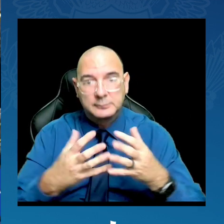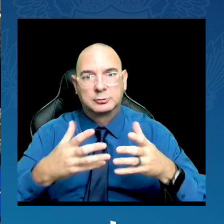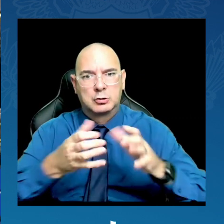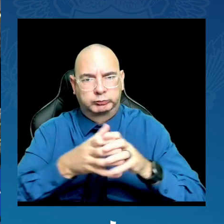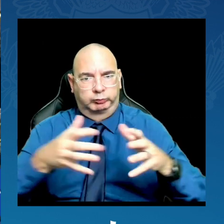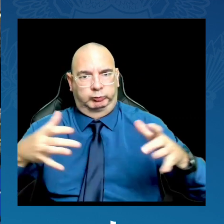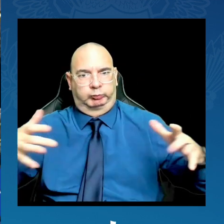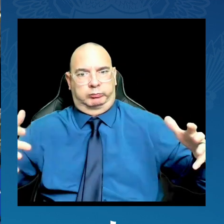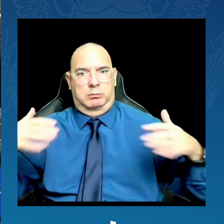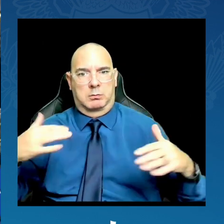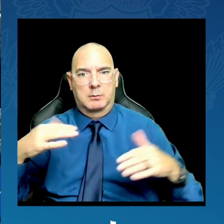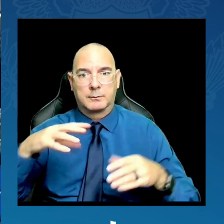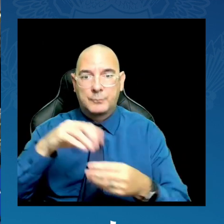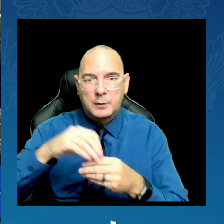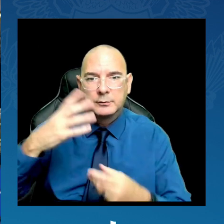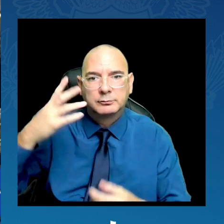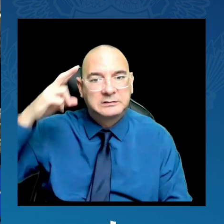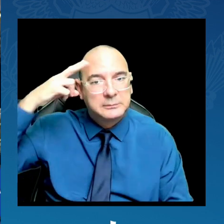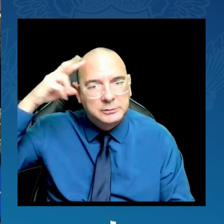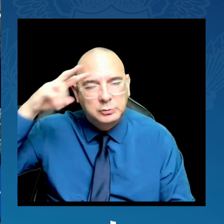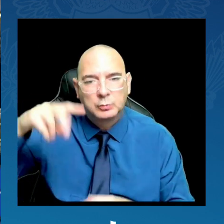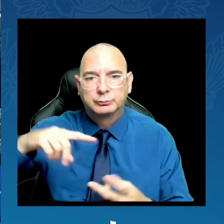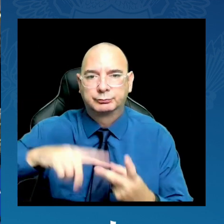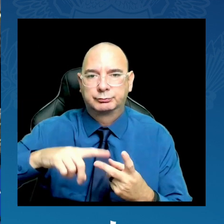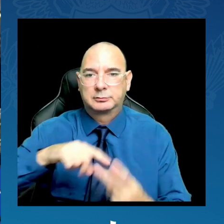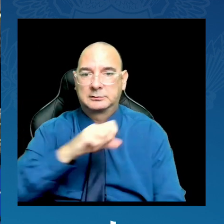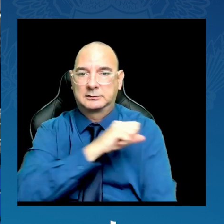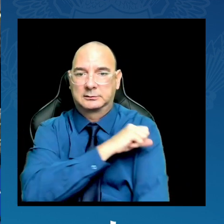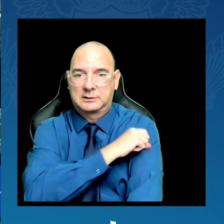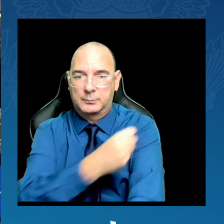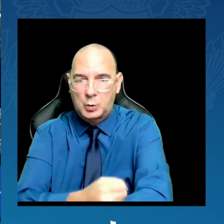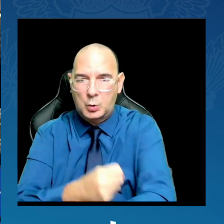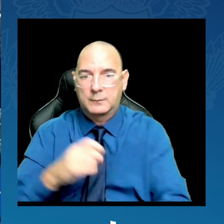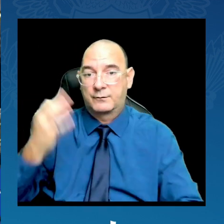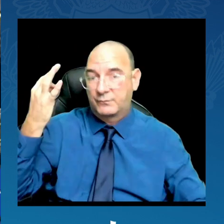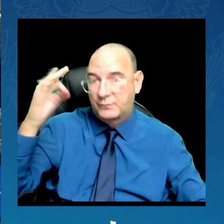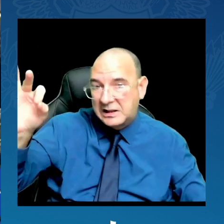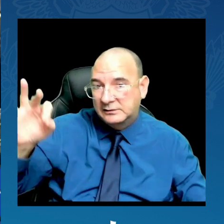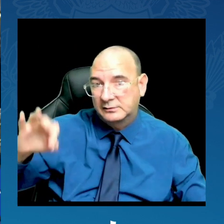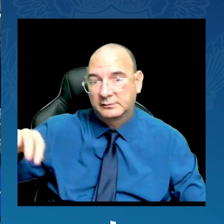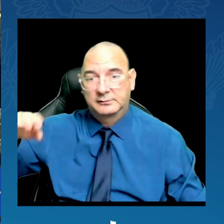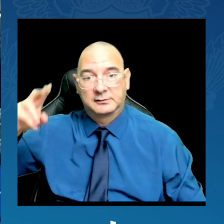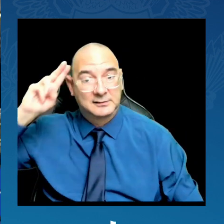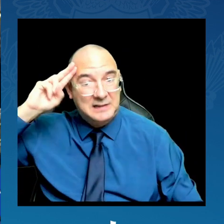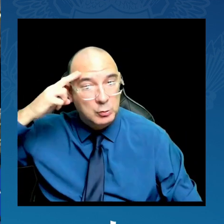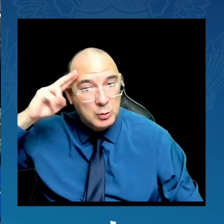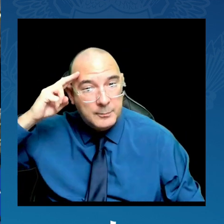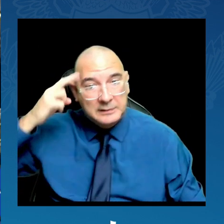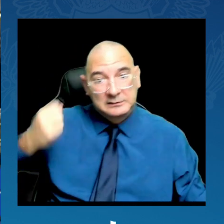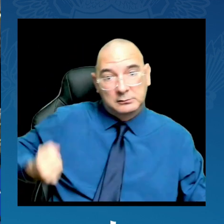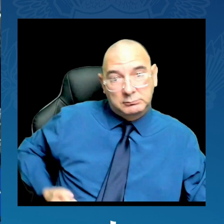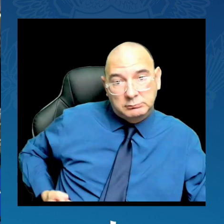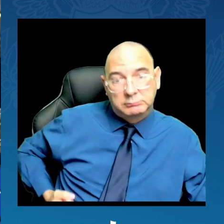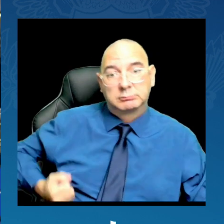Singapore, Colombia, France and Saudi Arabia. Just since the last meeting and later this month, the U.S., along with Brazil and France,